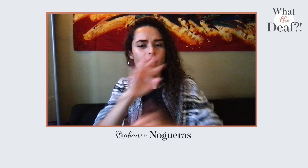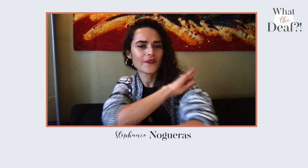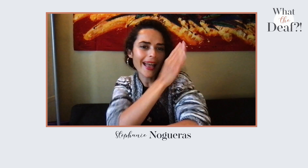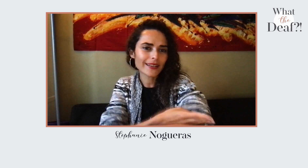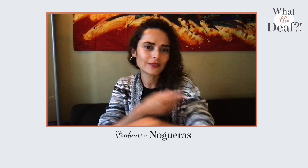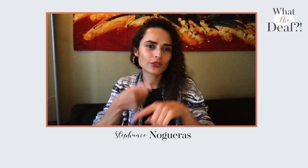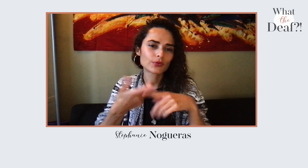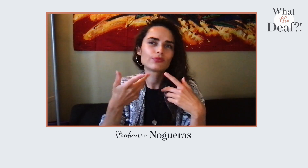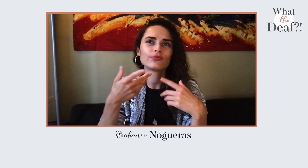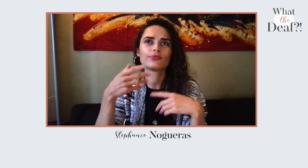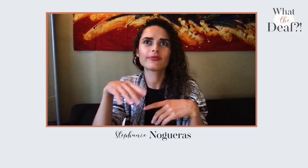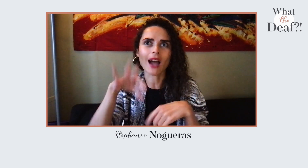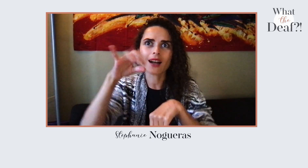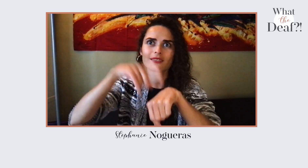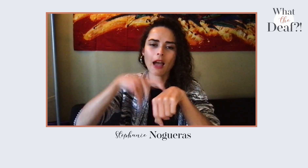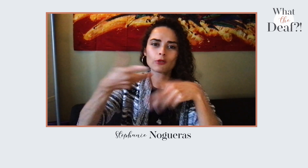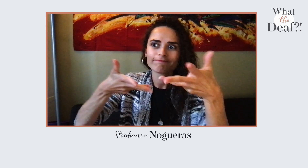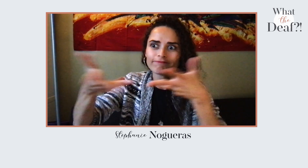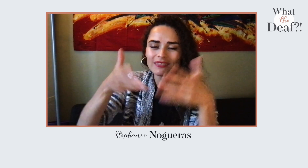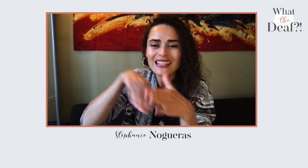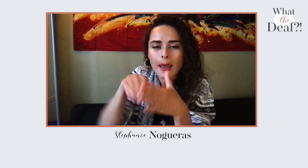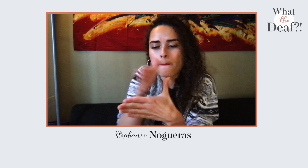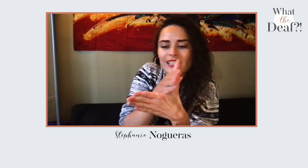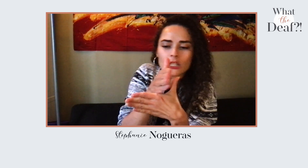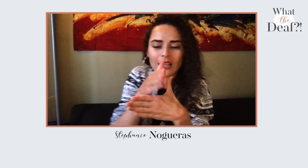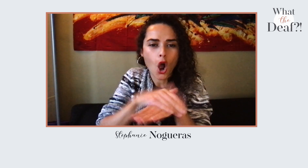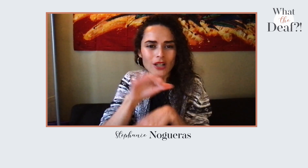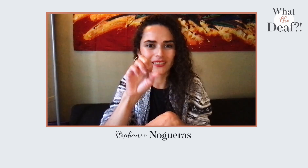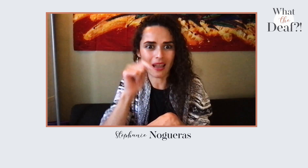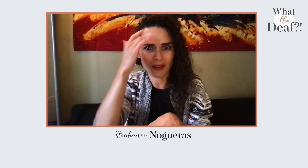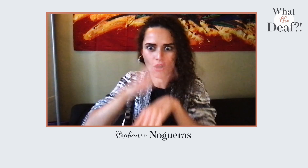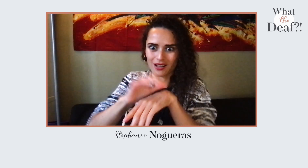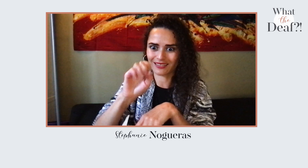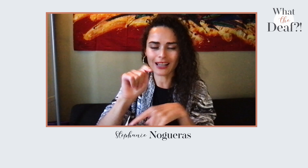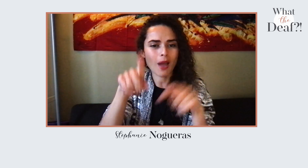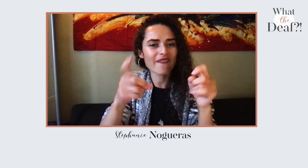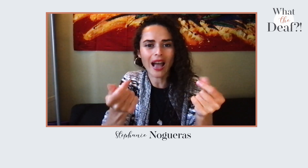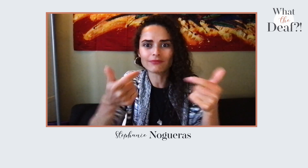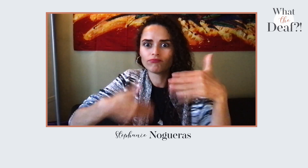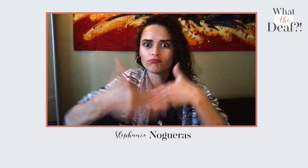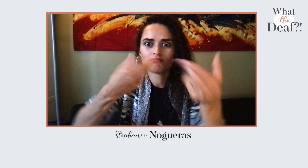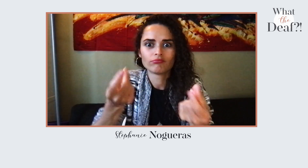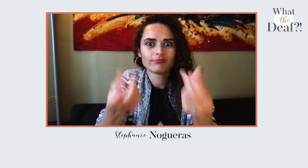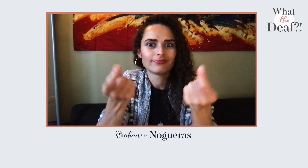So, it really is a lot of energy, and also to find the time in between our scenes on set.